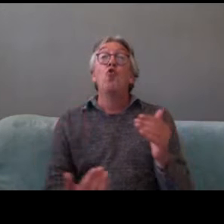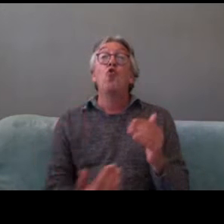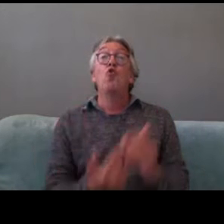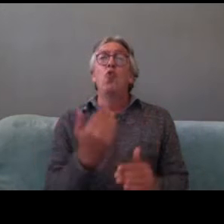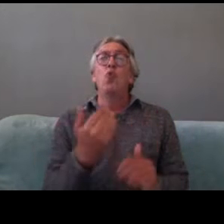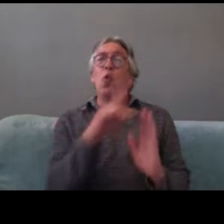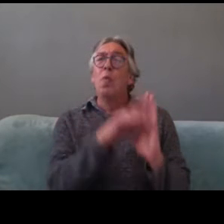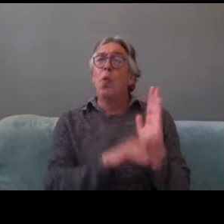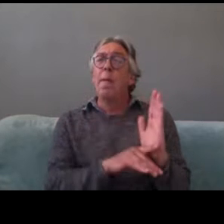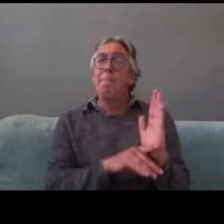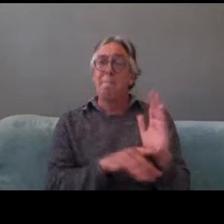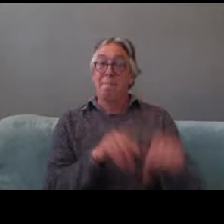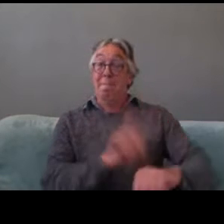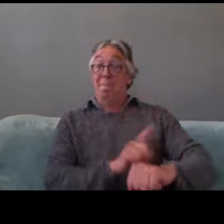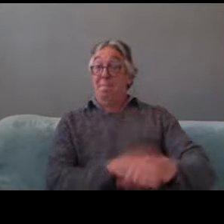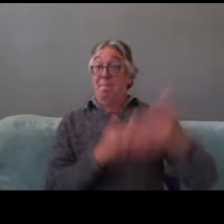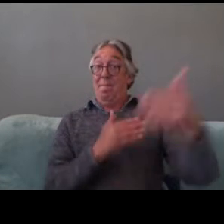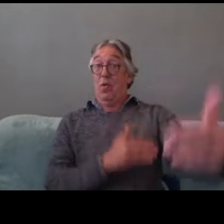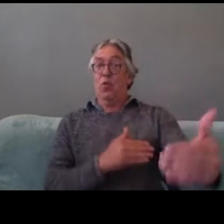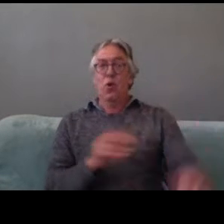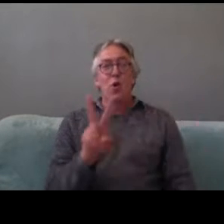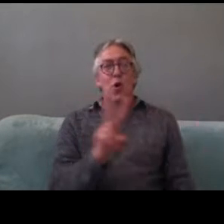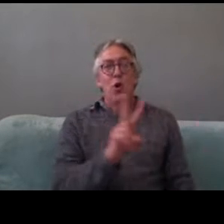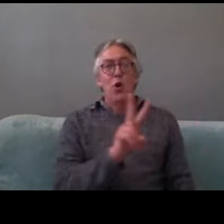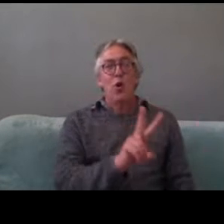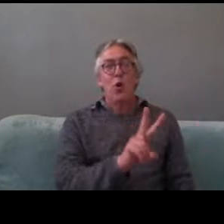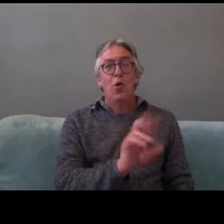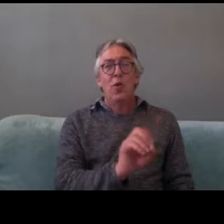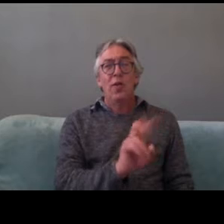so for the new period which means 2021-27 regulations.